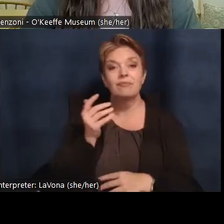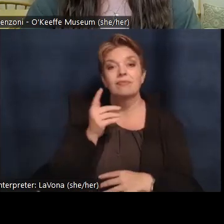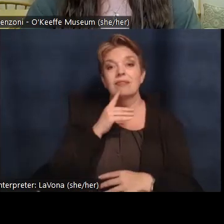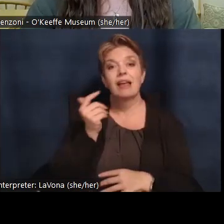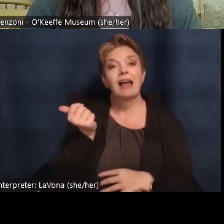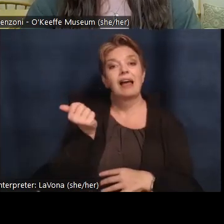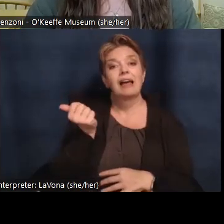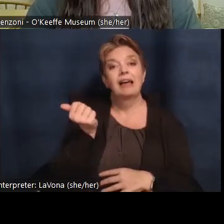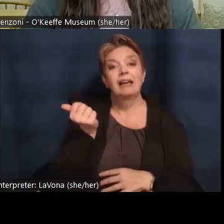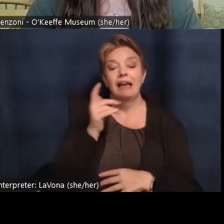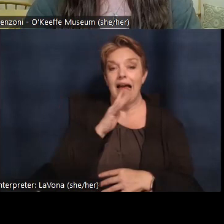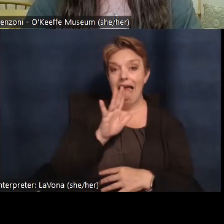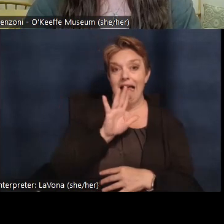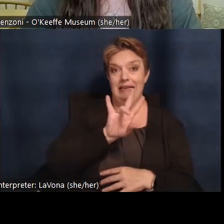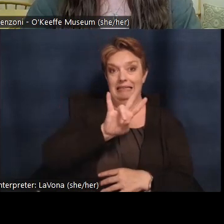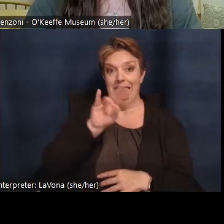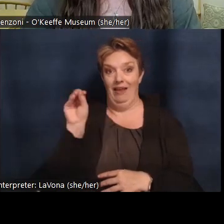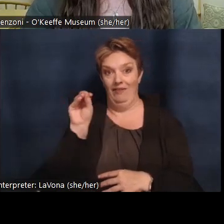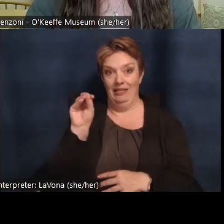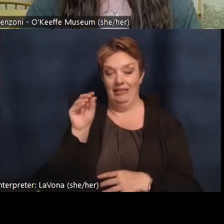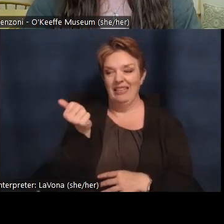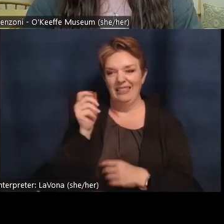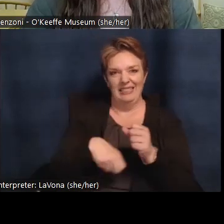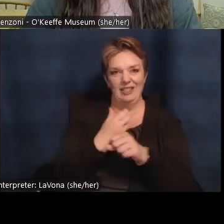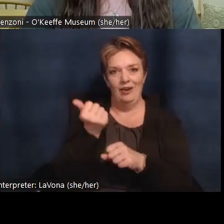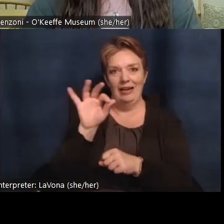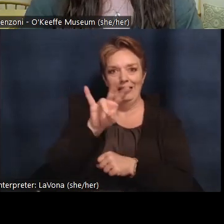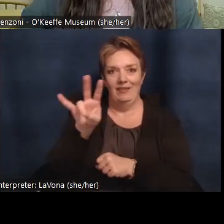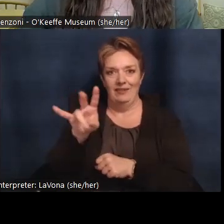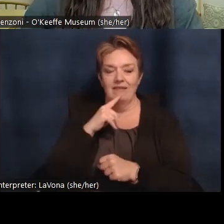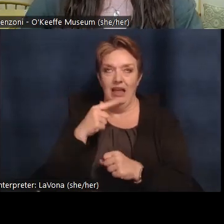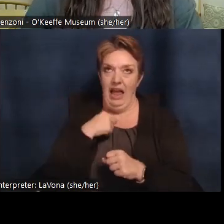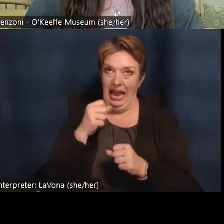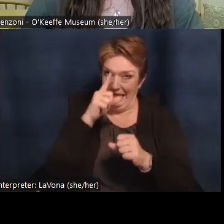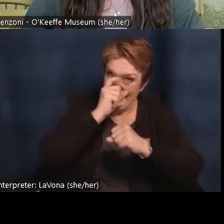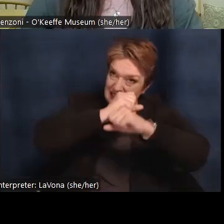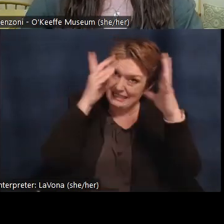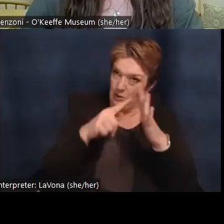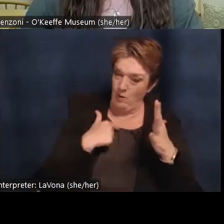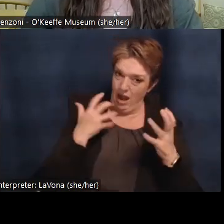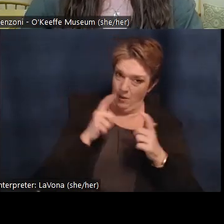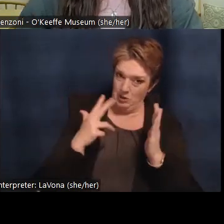"I can see what I want to paint; the thing that makes you want to create is still there,"